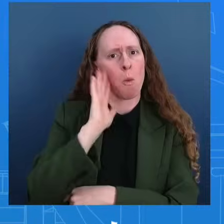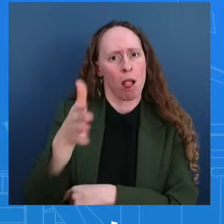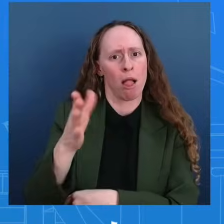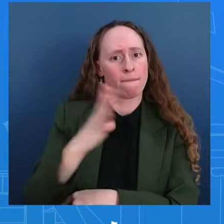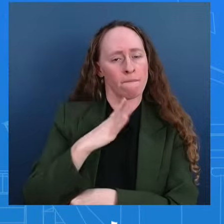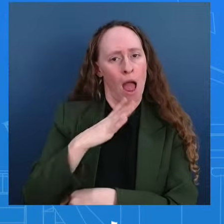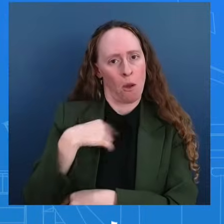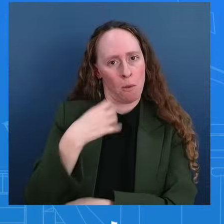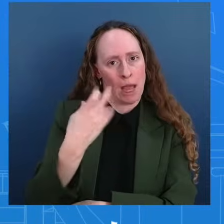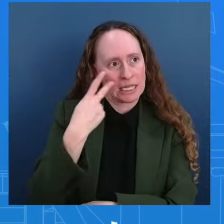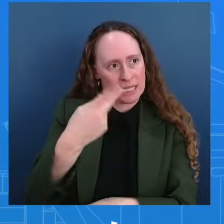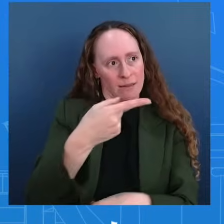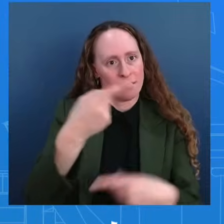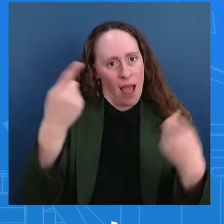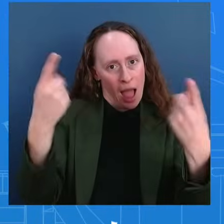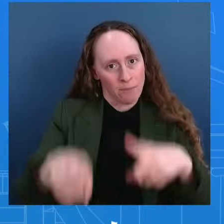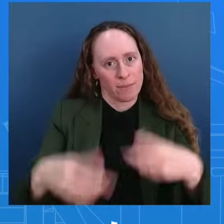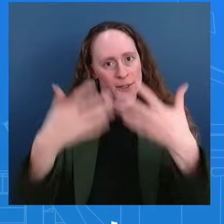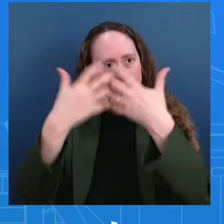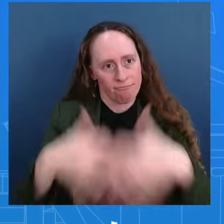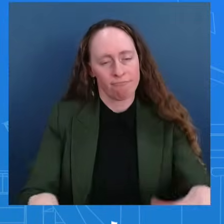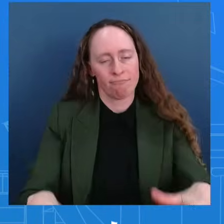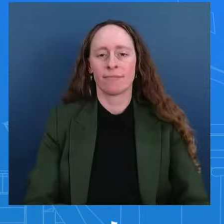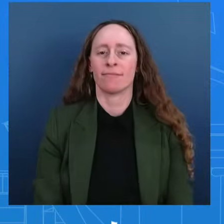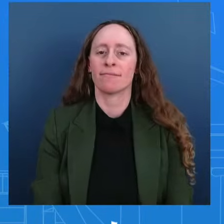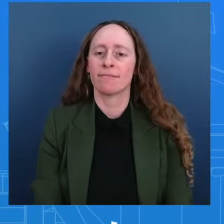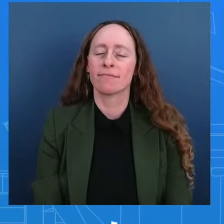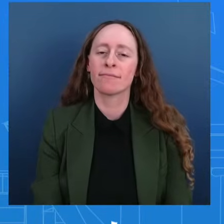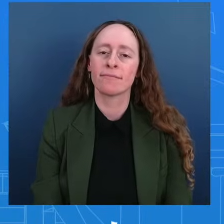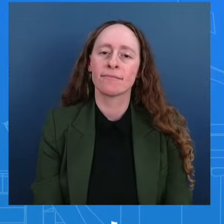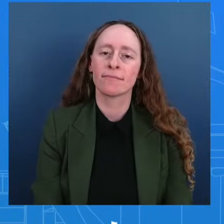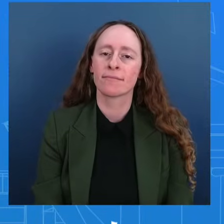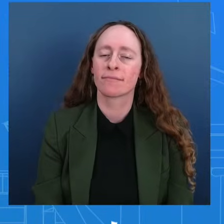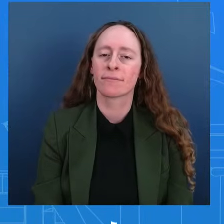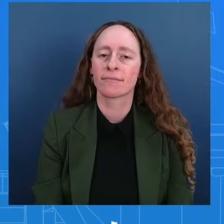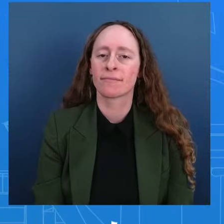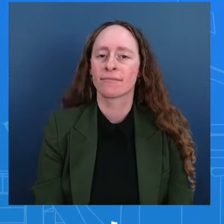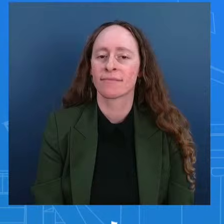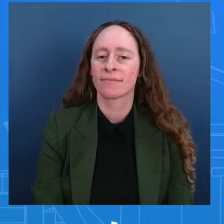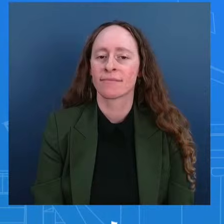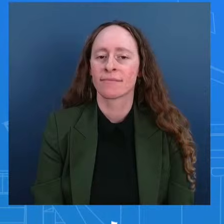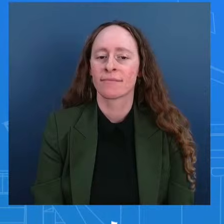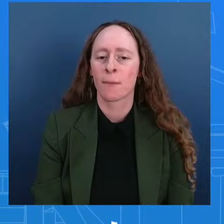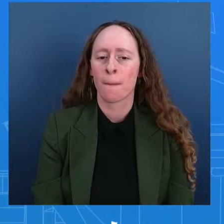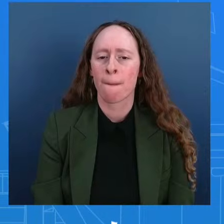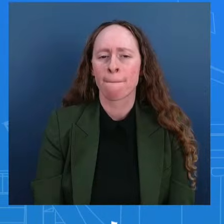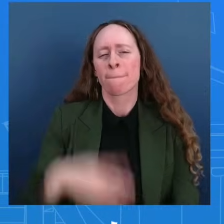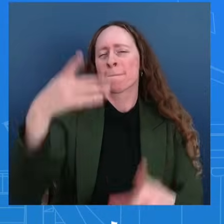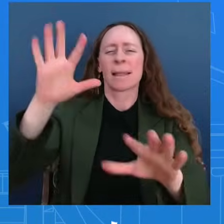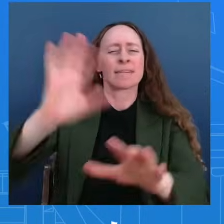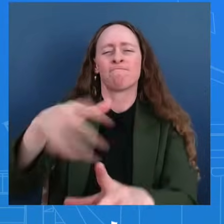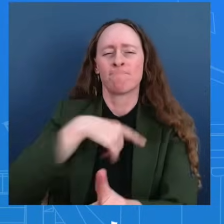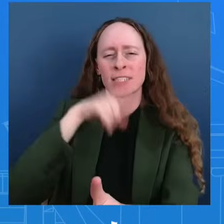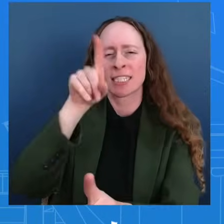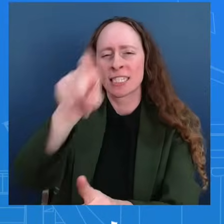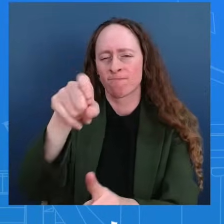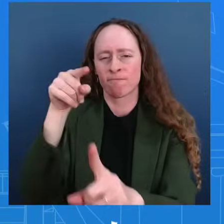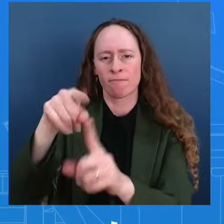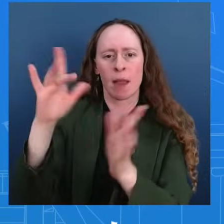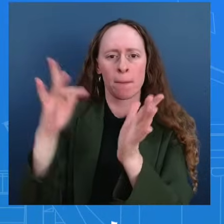Ms. Jean-Pierre: Go ahead, Danny. The Press: Thanks, Karine. Back to the Middle East. The -- the U.S. -- specifically, the State Department -- said yesterday that it was --